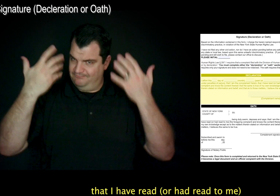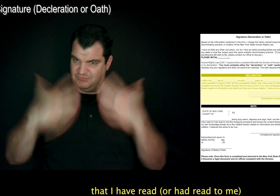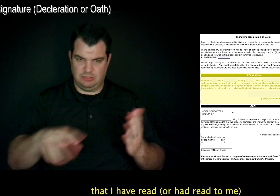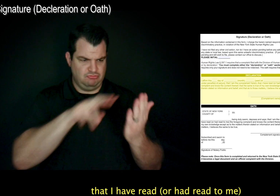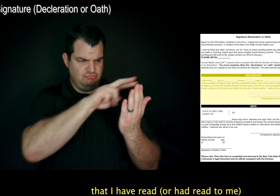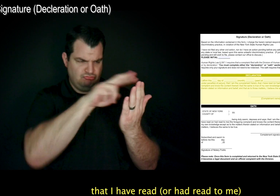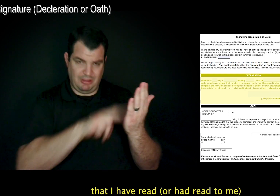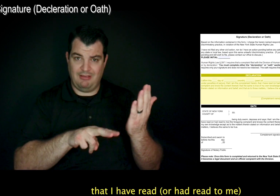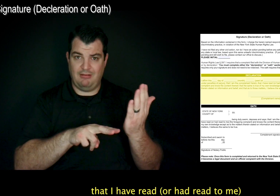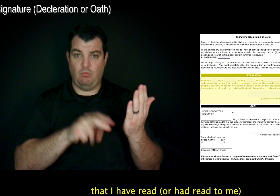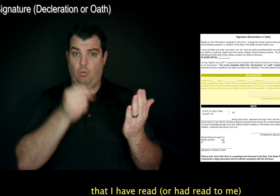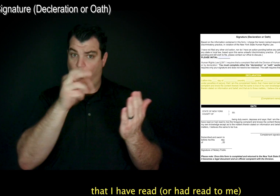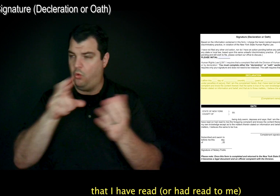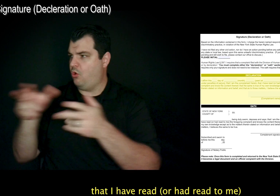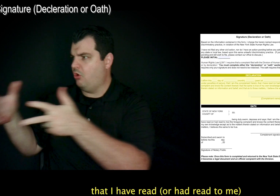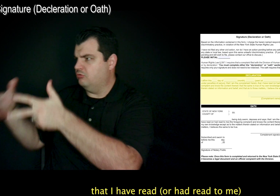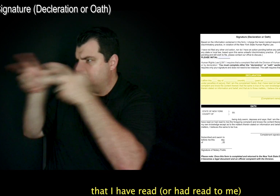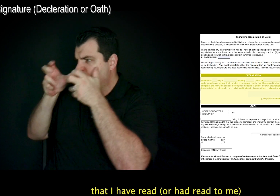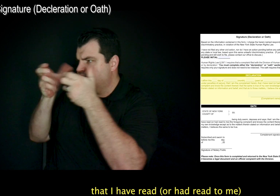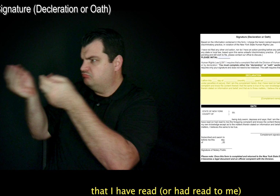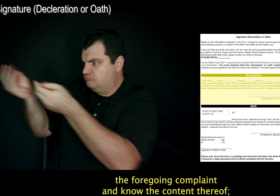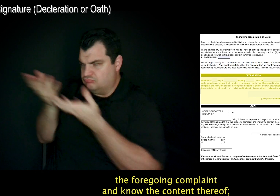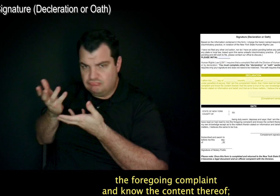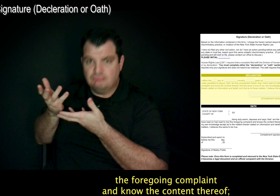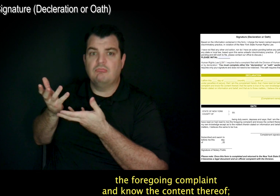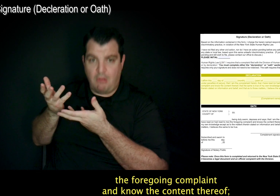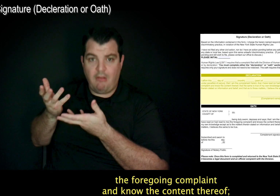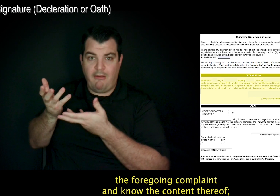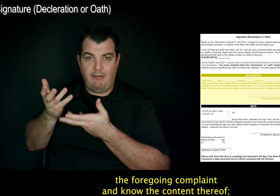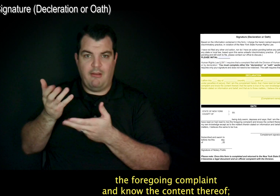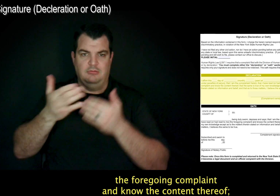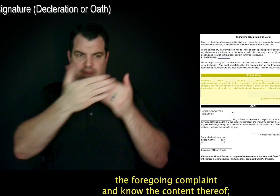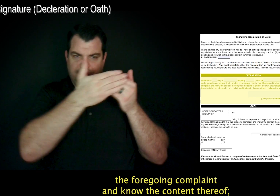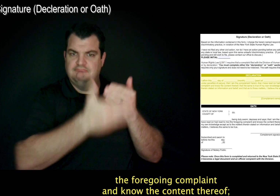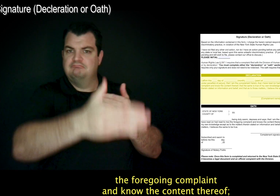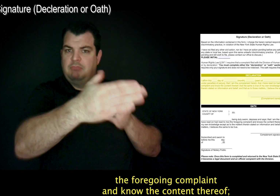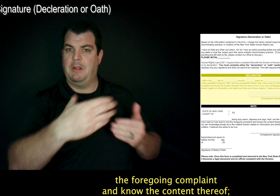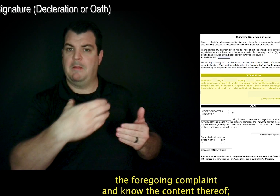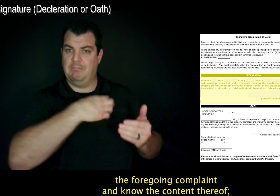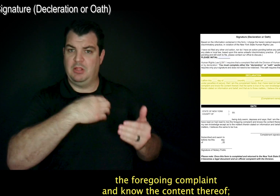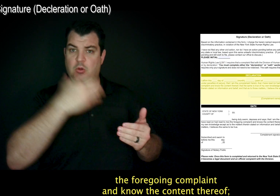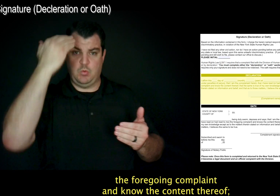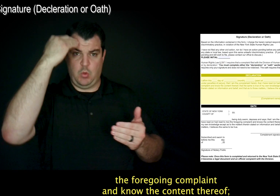that I have read (or had read to me) the foregoing complaint and know the content thereof;